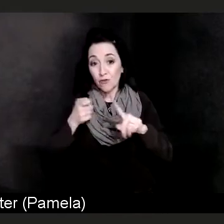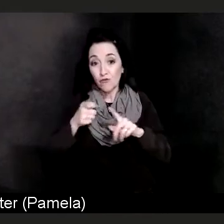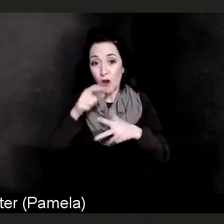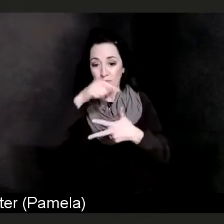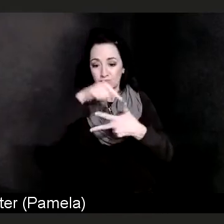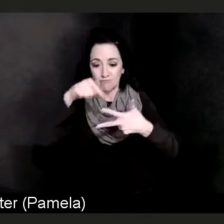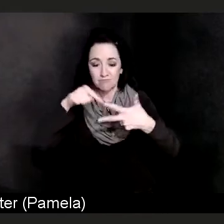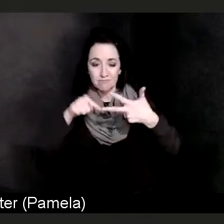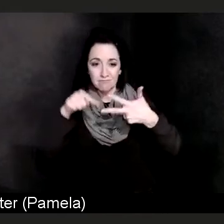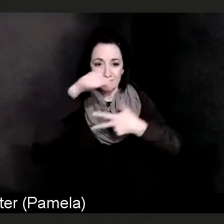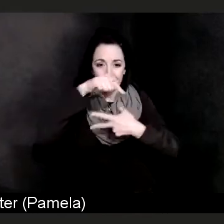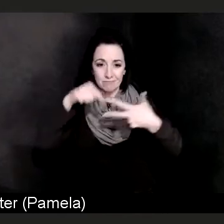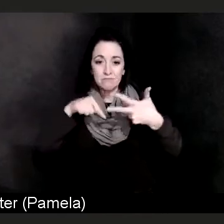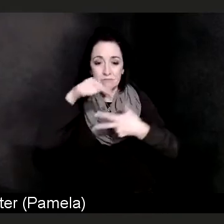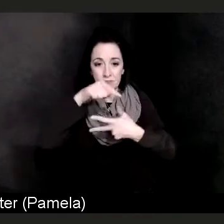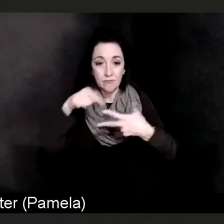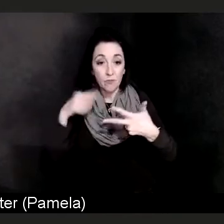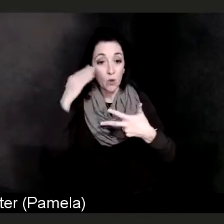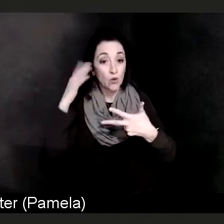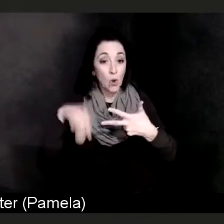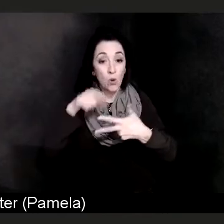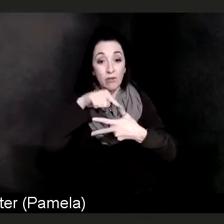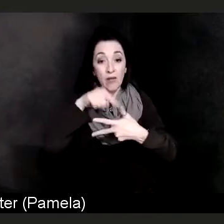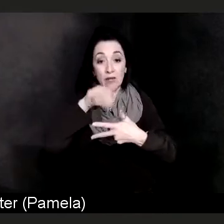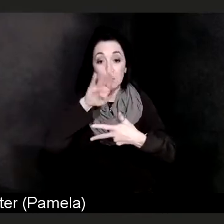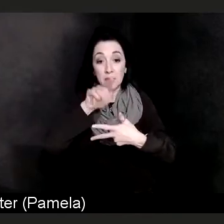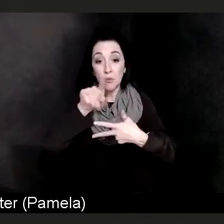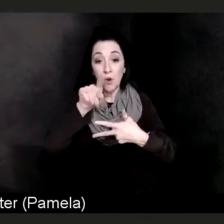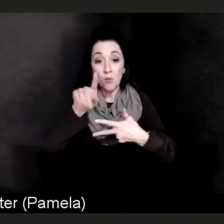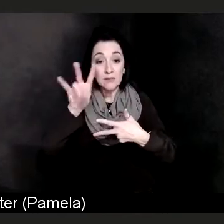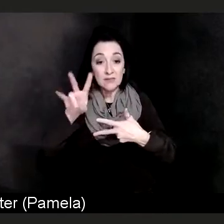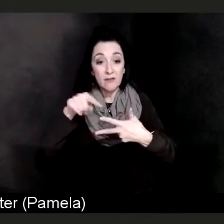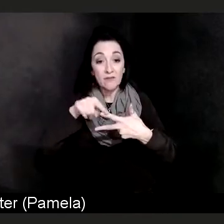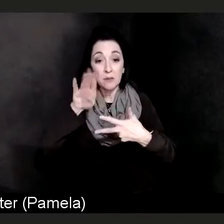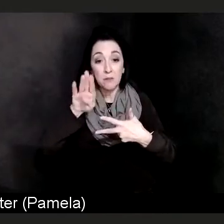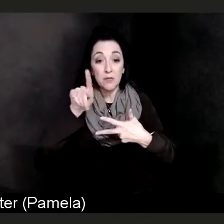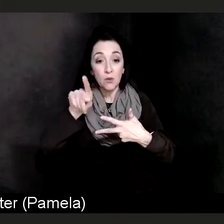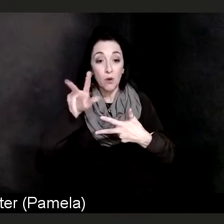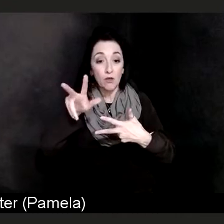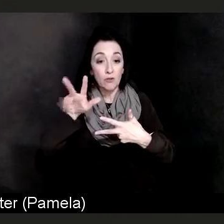that the B117 and the B1351, so two out of those three strains